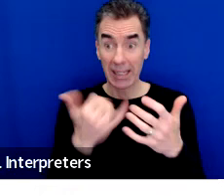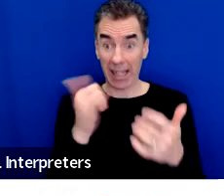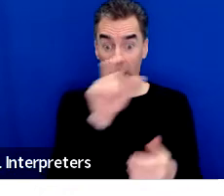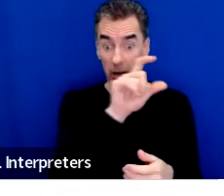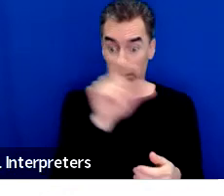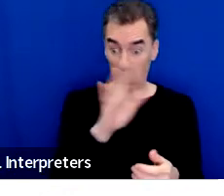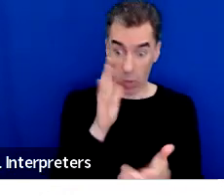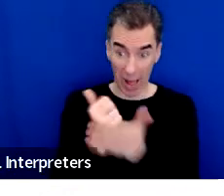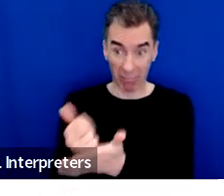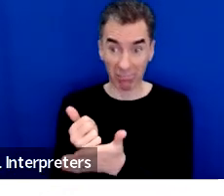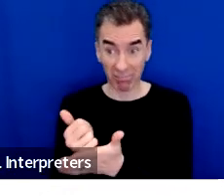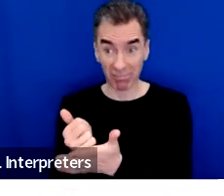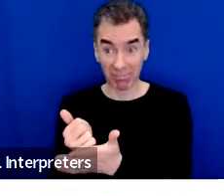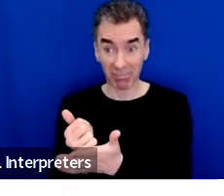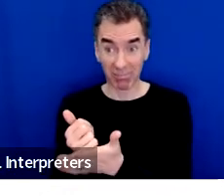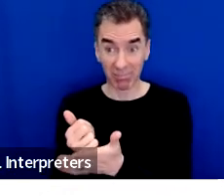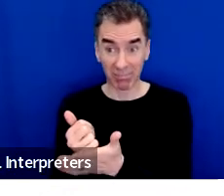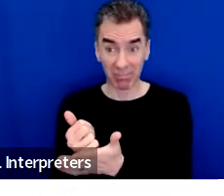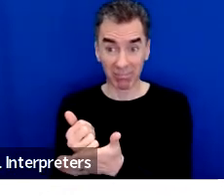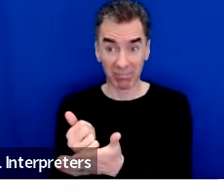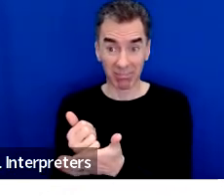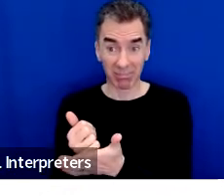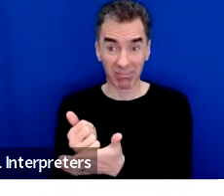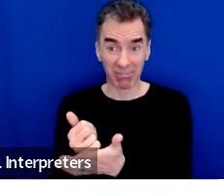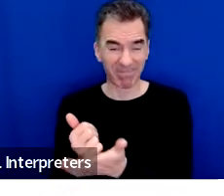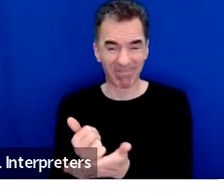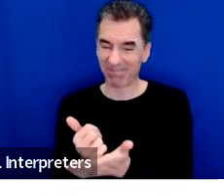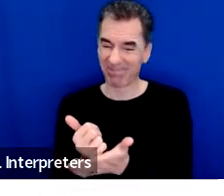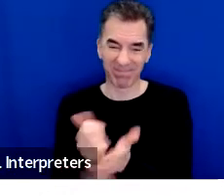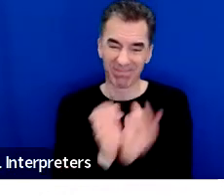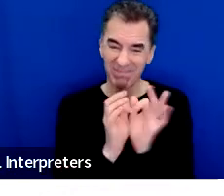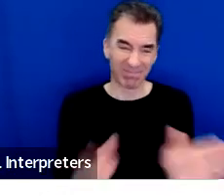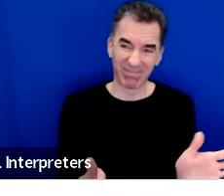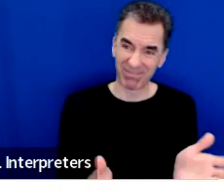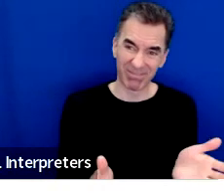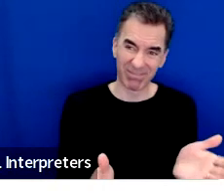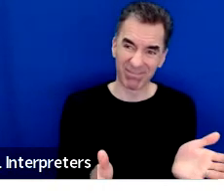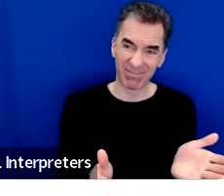actually to go through the, through the material. So what I learned before